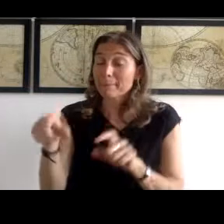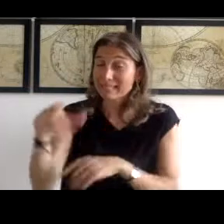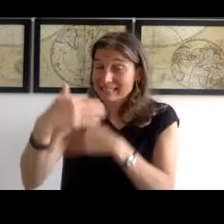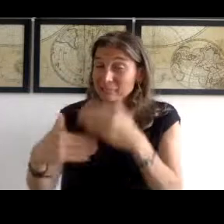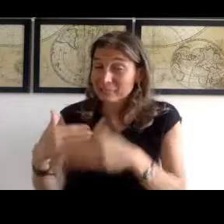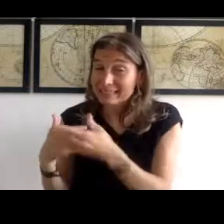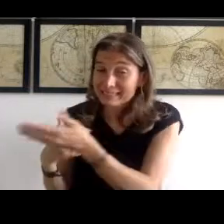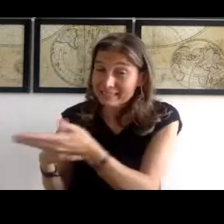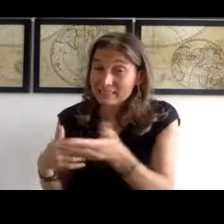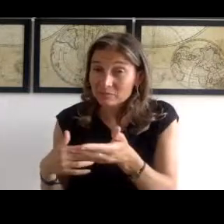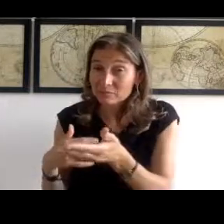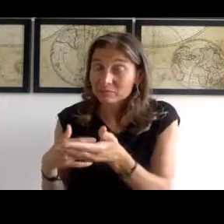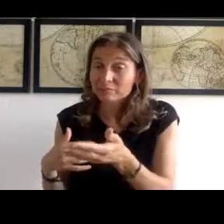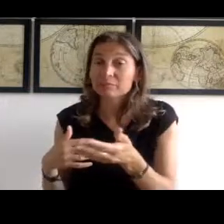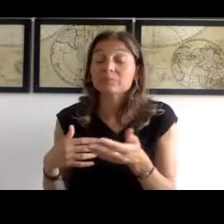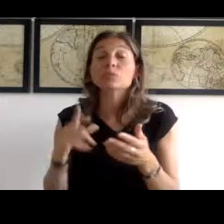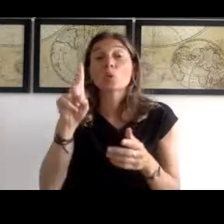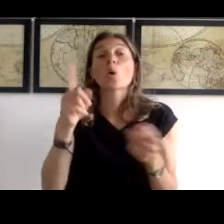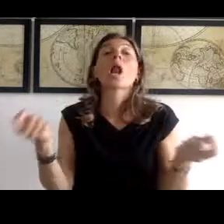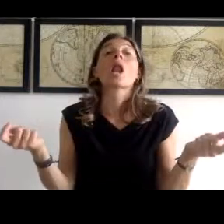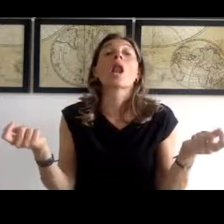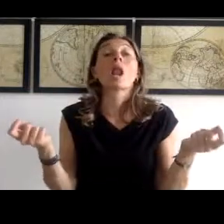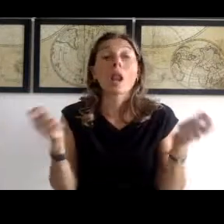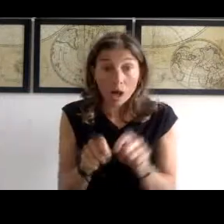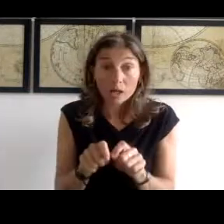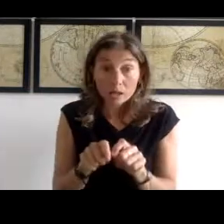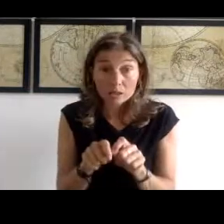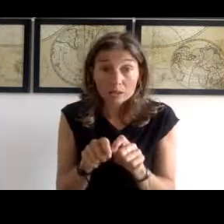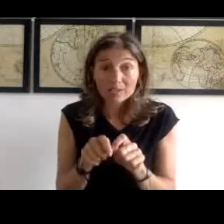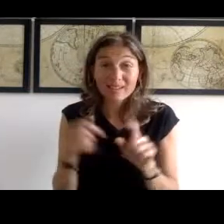And it turned out they were very eager to help.